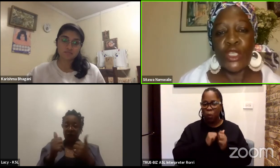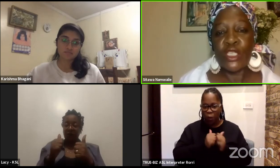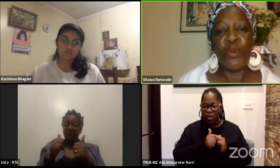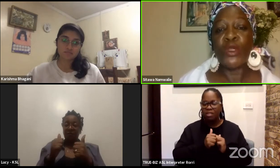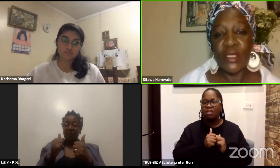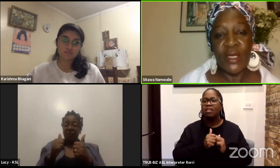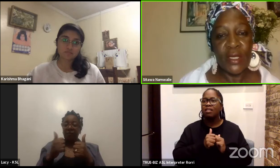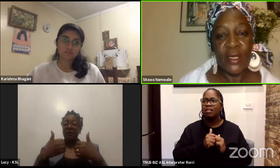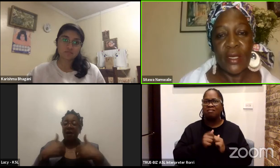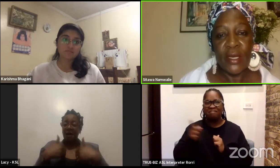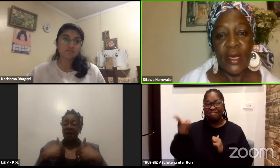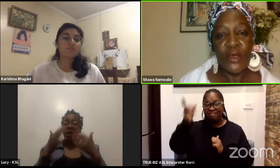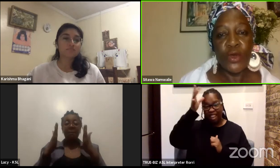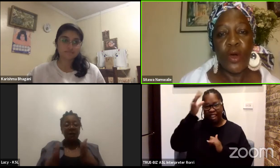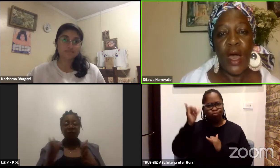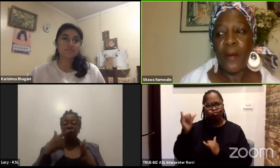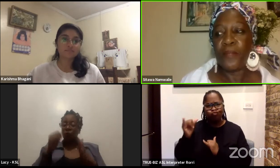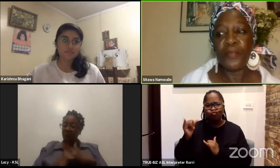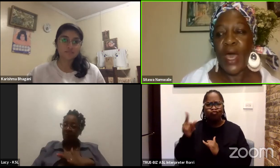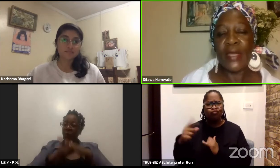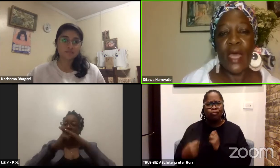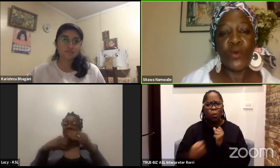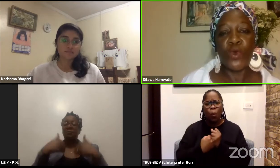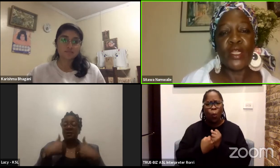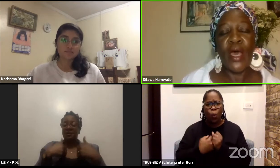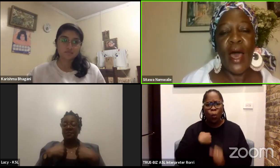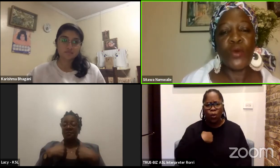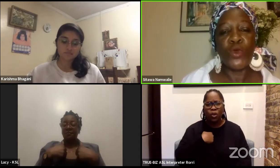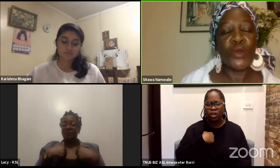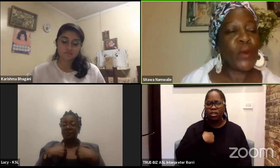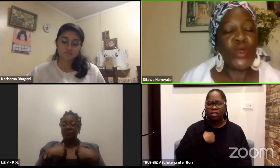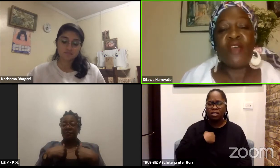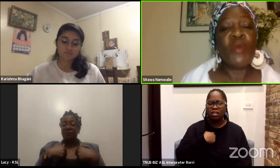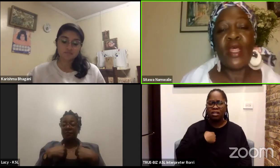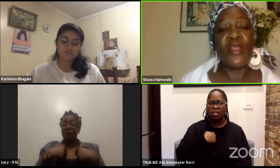who just supported me and would give me the things